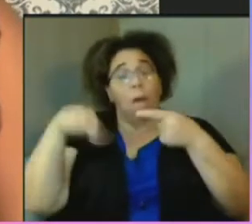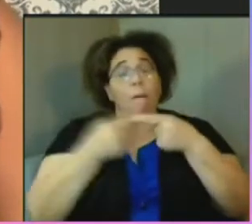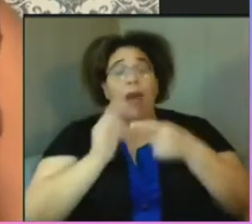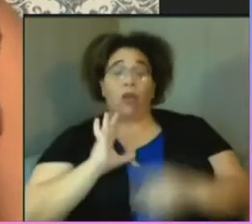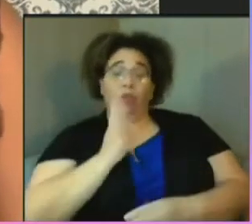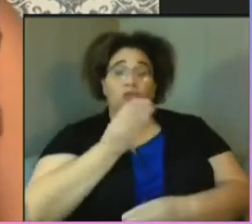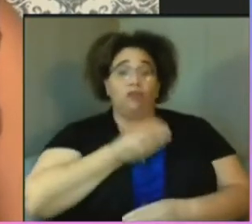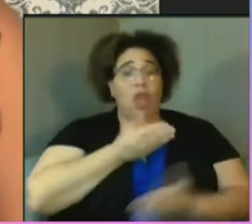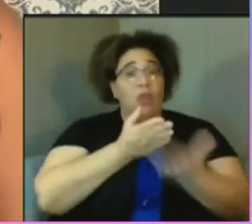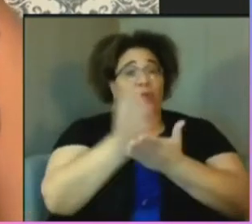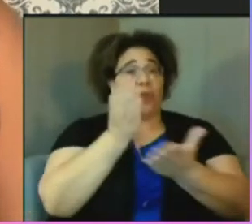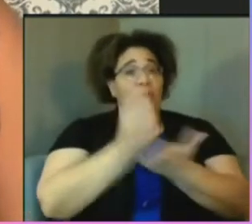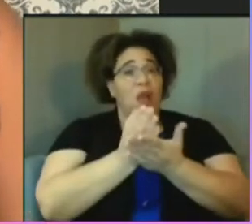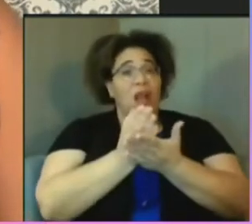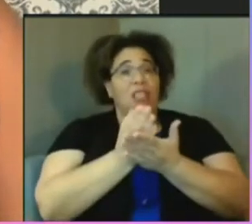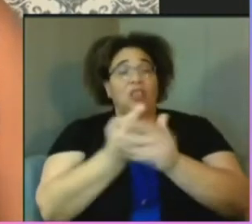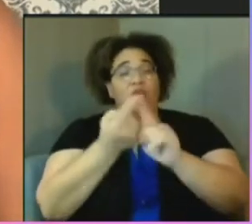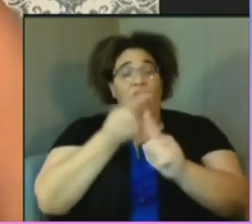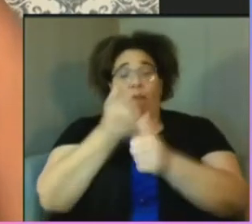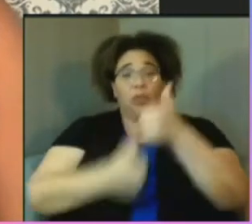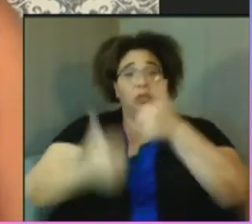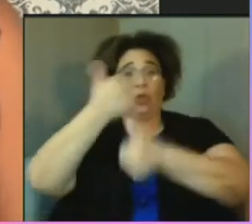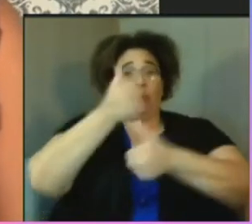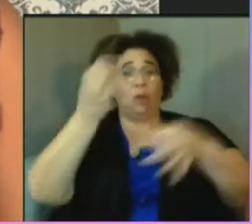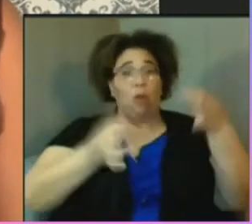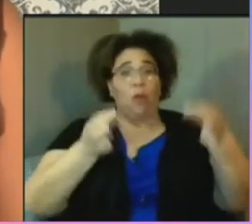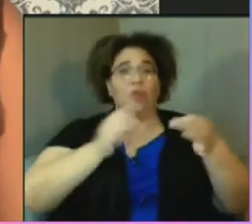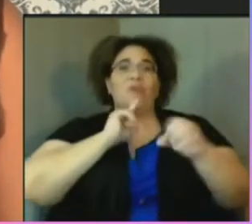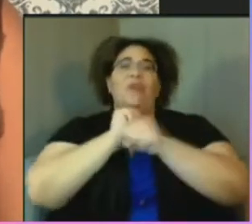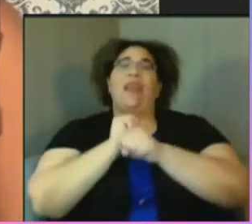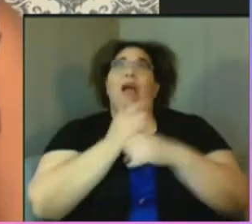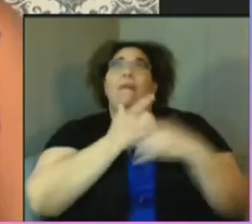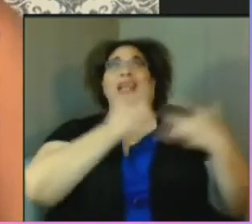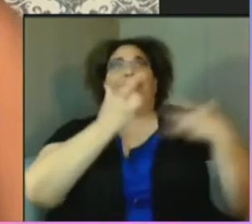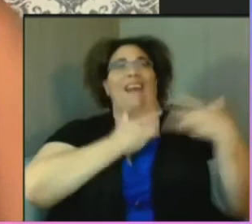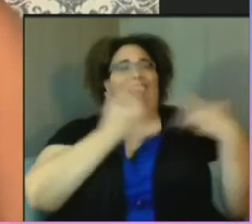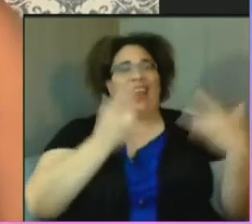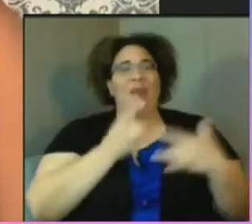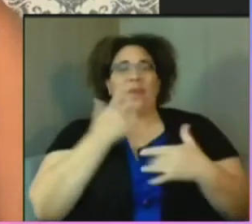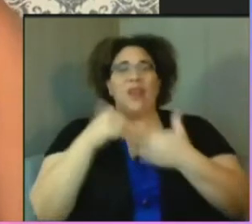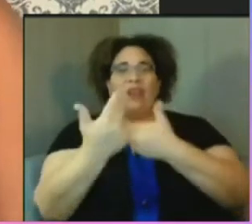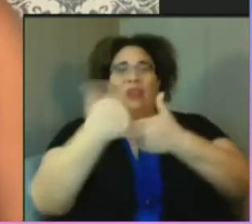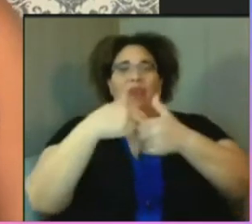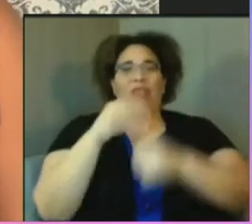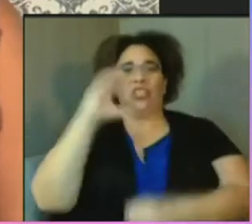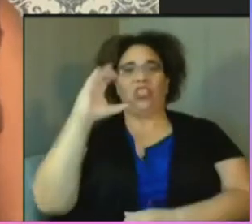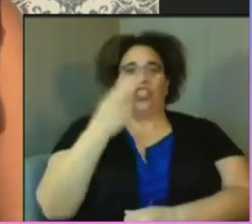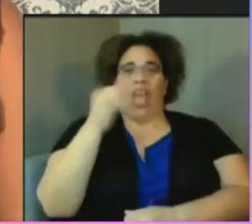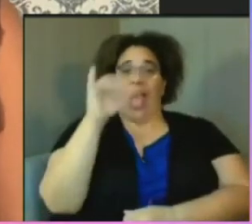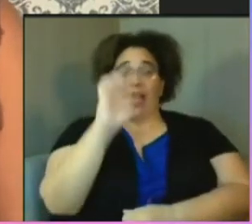and that's why I'm thrilled that we are joined by Chase Strangio who is the Deputy Director